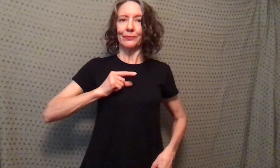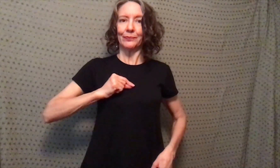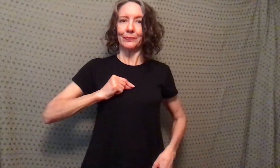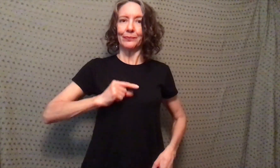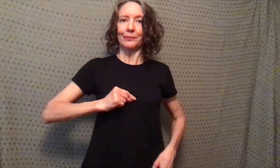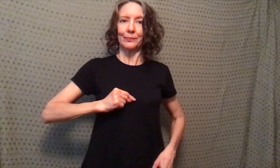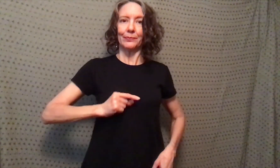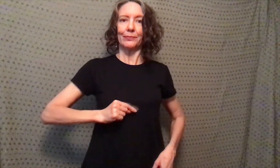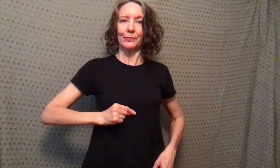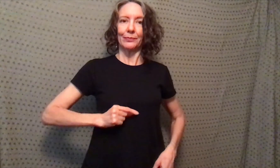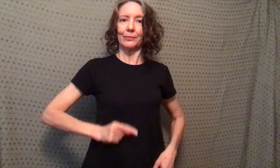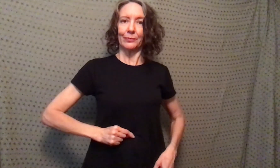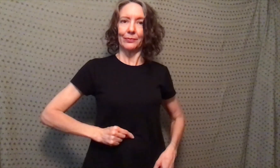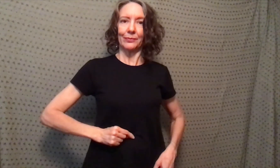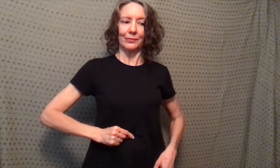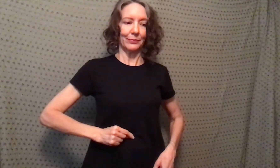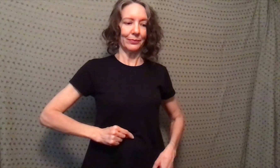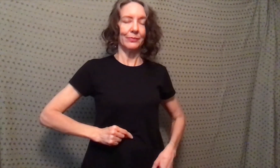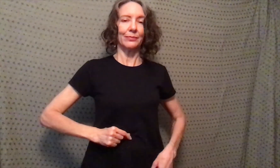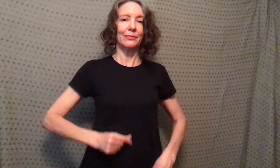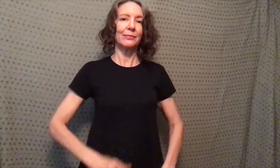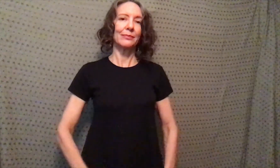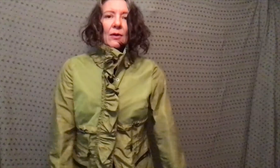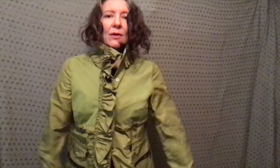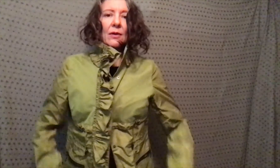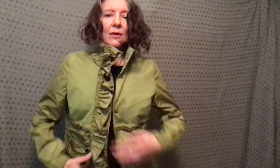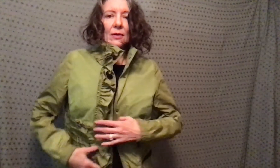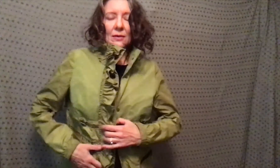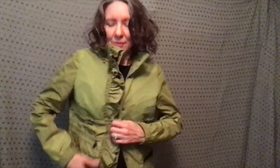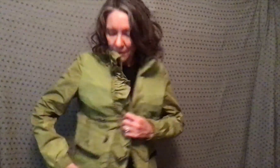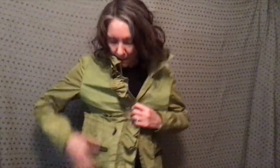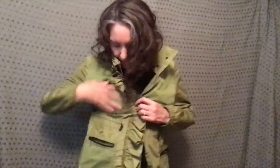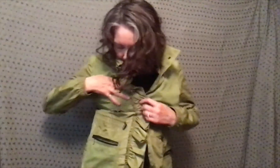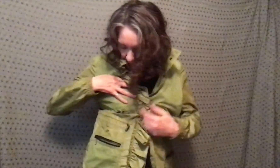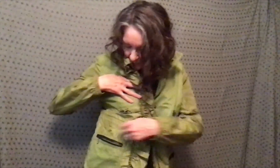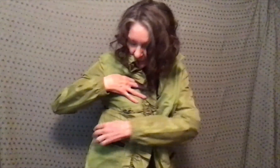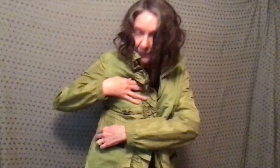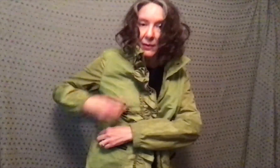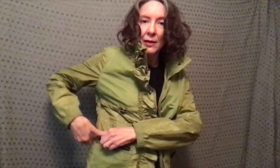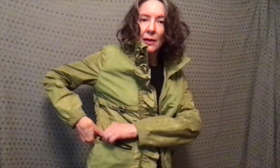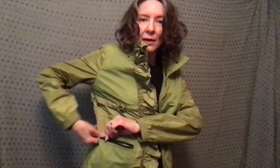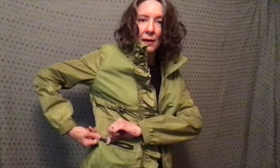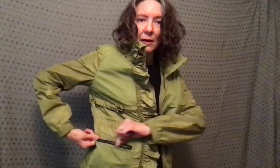it closes with snaps.